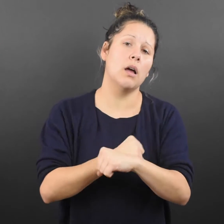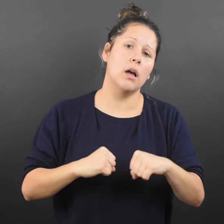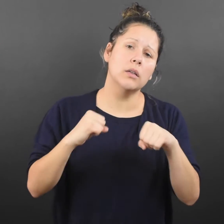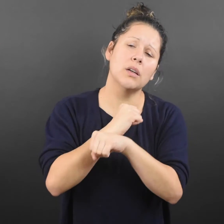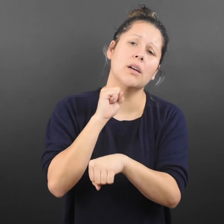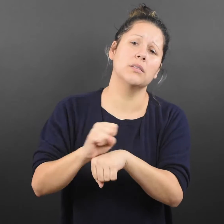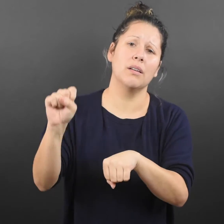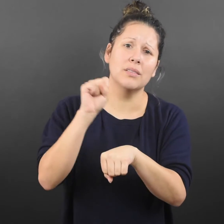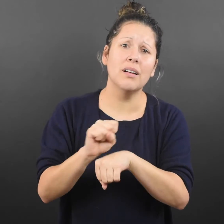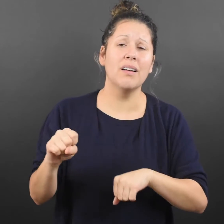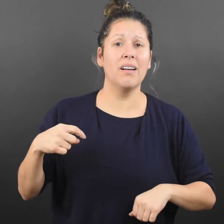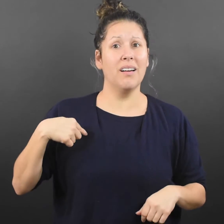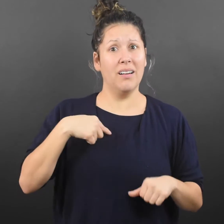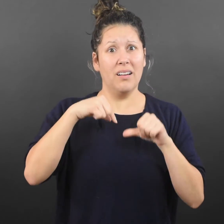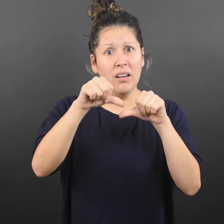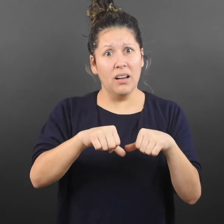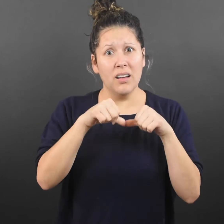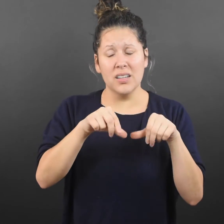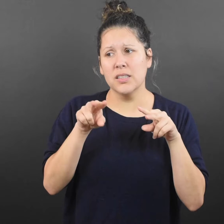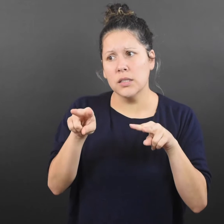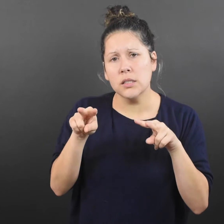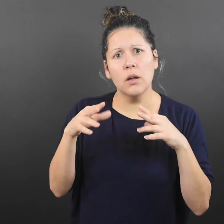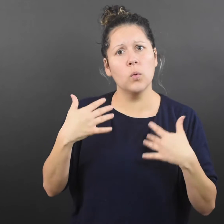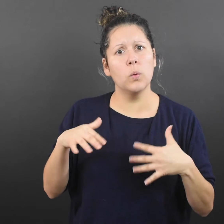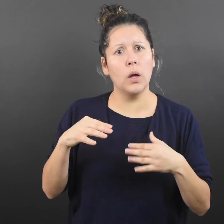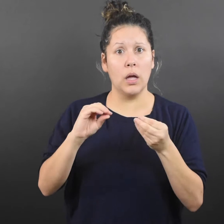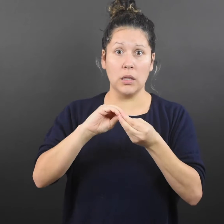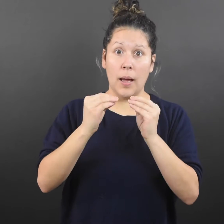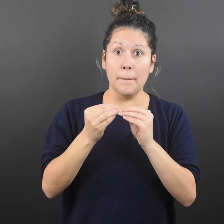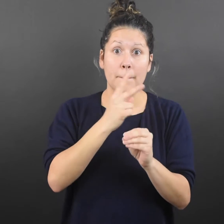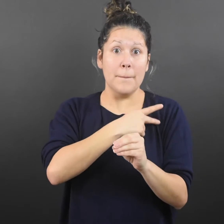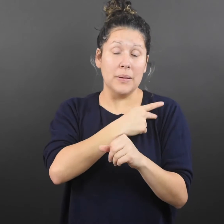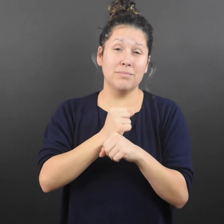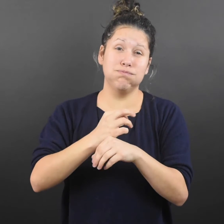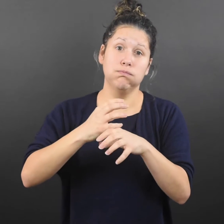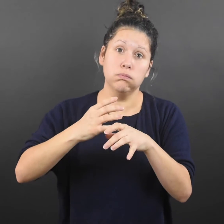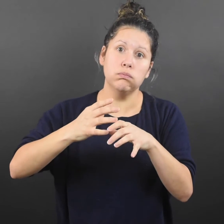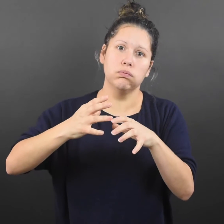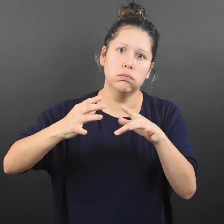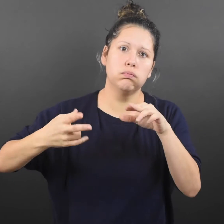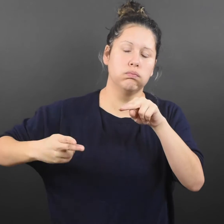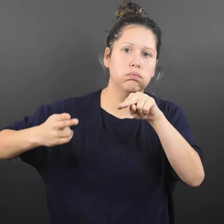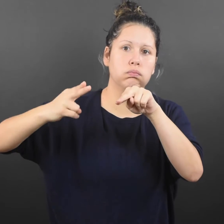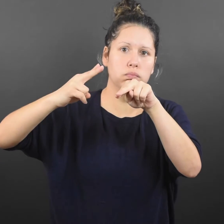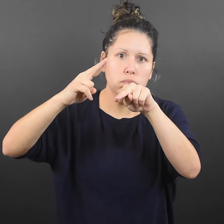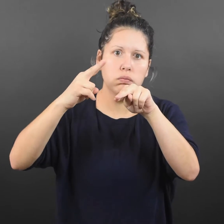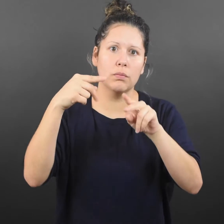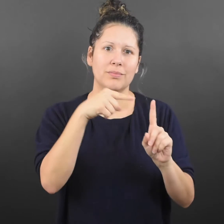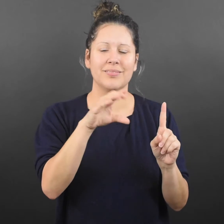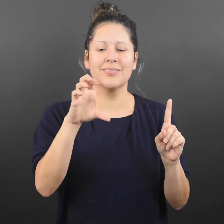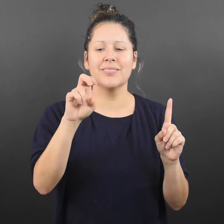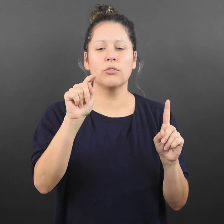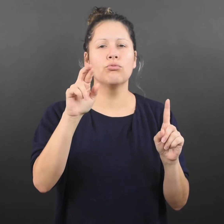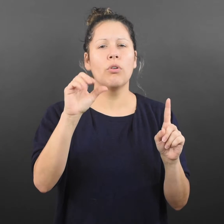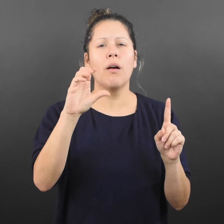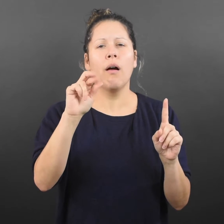doors of CentraCare - St. Cloud Hospital. Unfortunately, our rural hospitals and referral partners